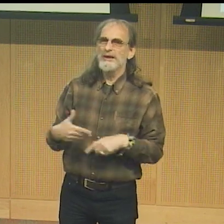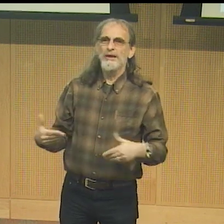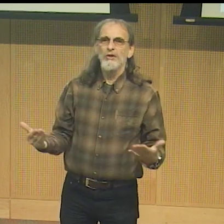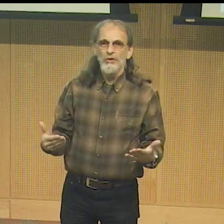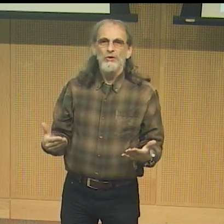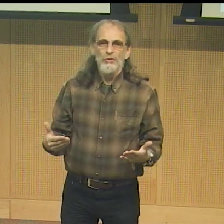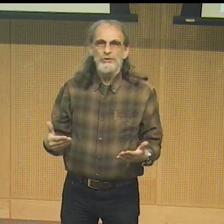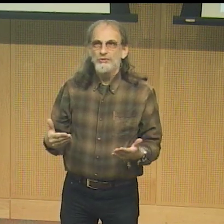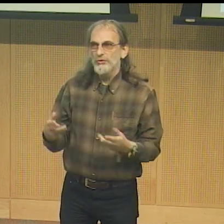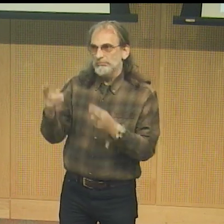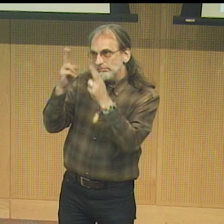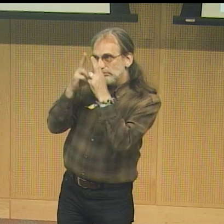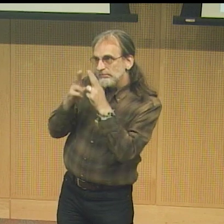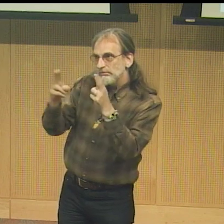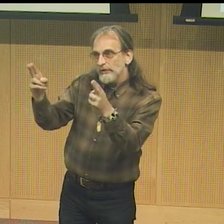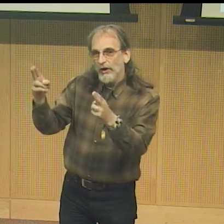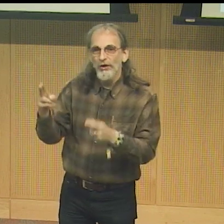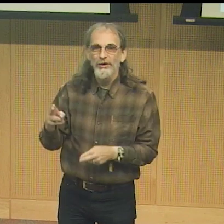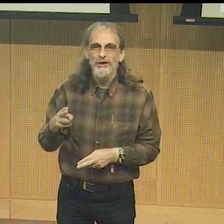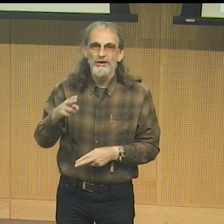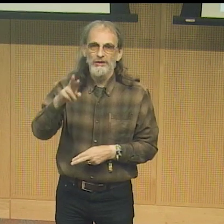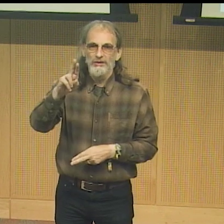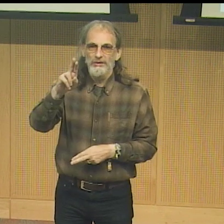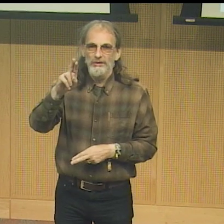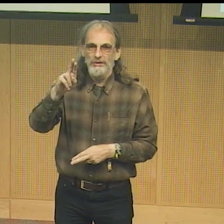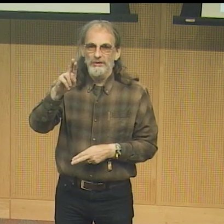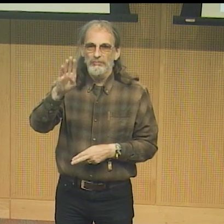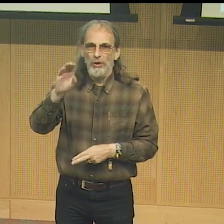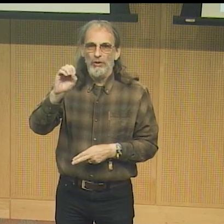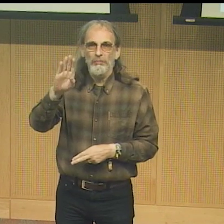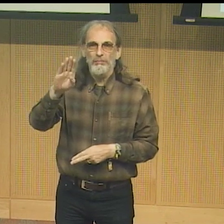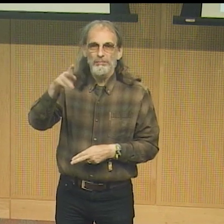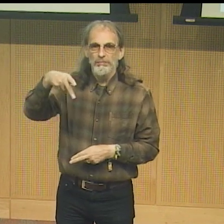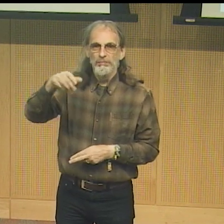And so, today I present in honor of Robert Panara.